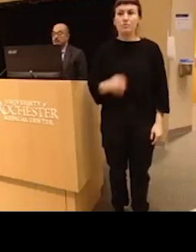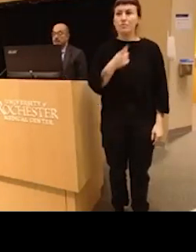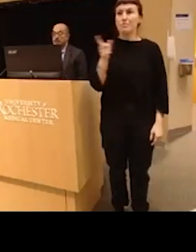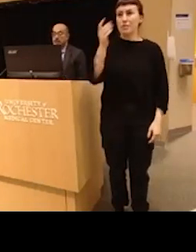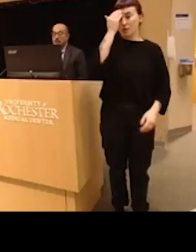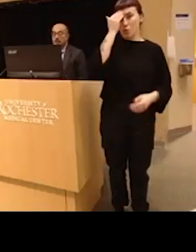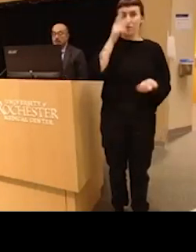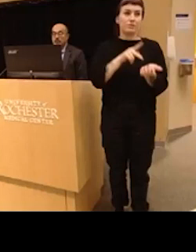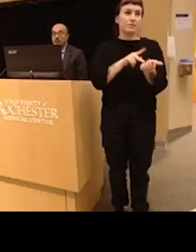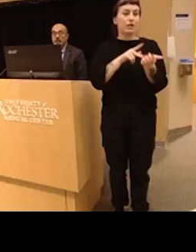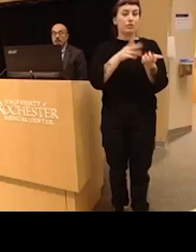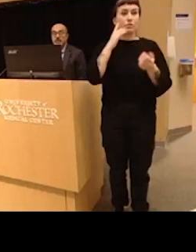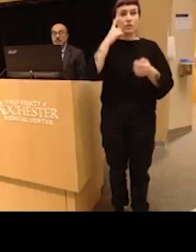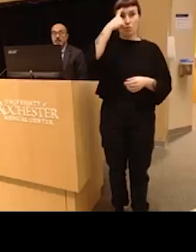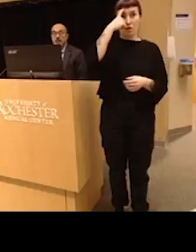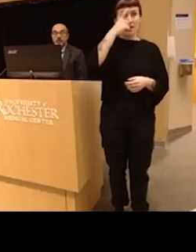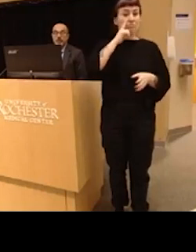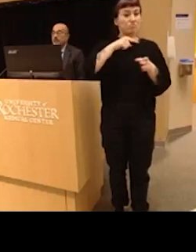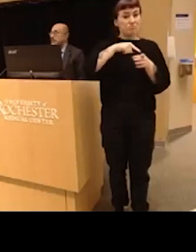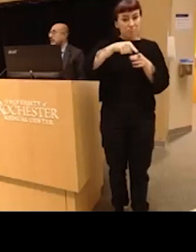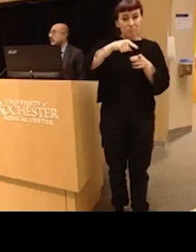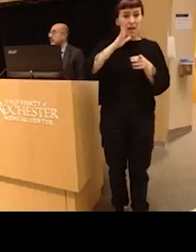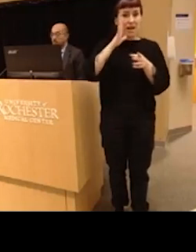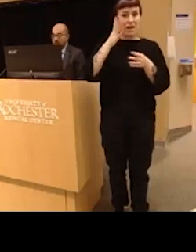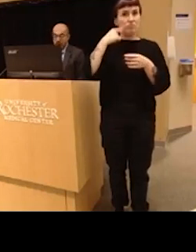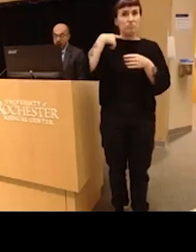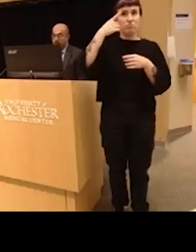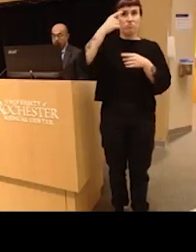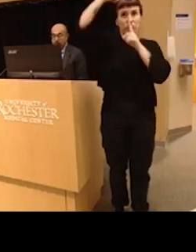Psychiatry you know the brain is the main arbitary pain experience right whatever is coming up from